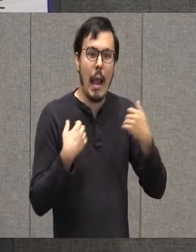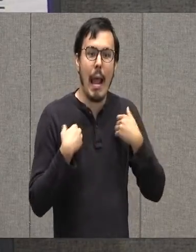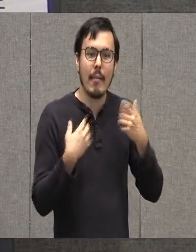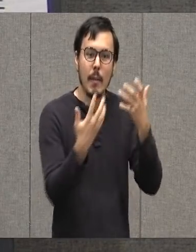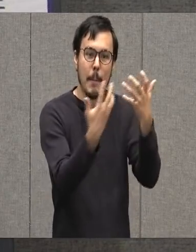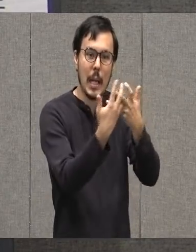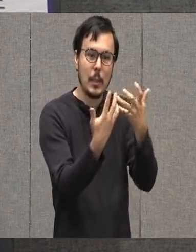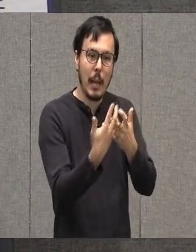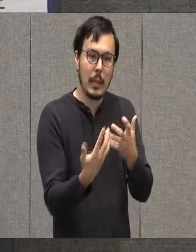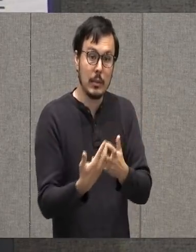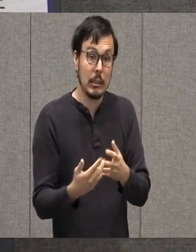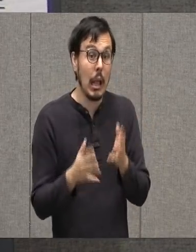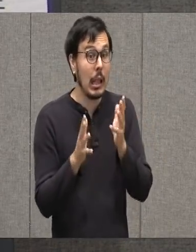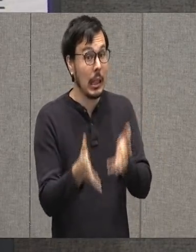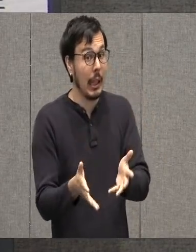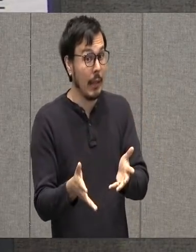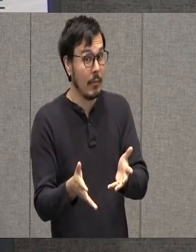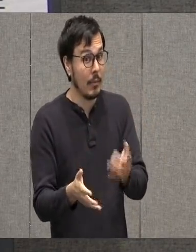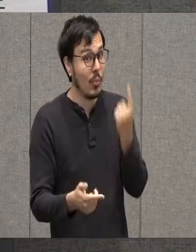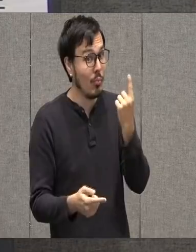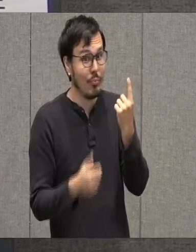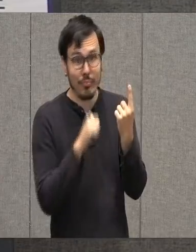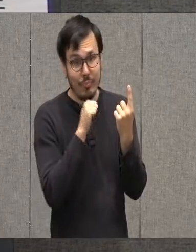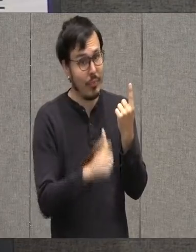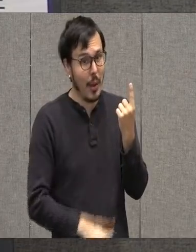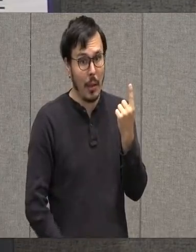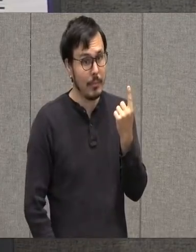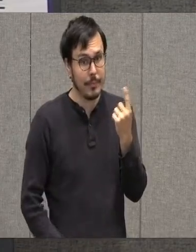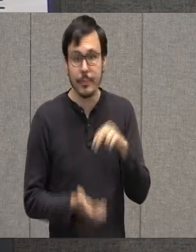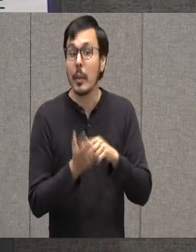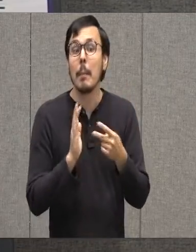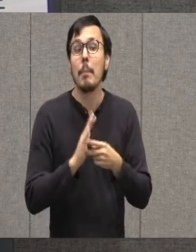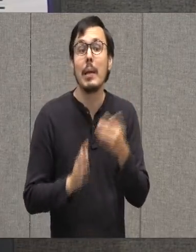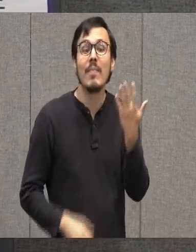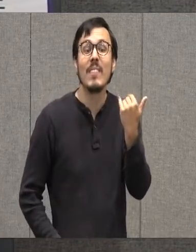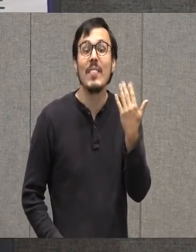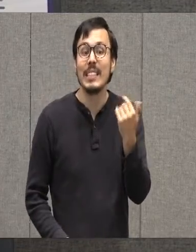so this tells me that 15 is not even,